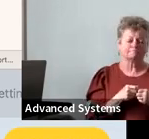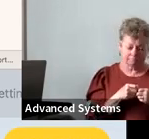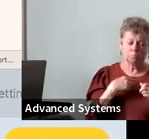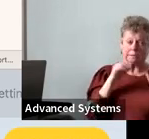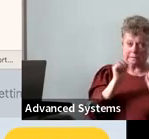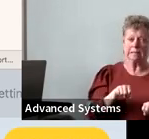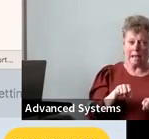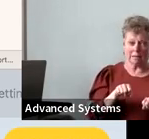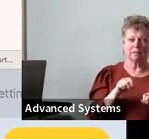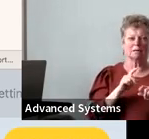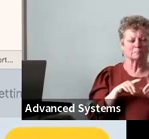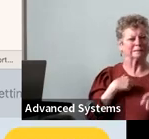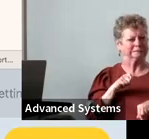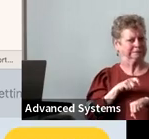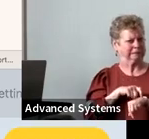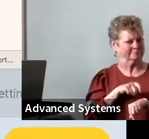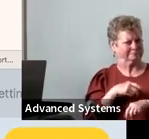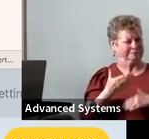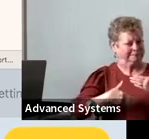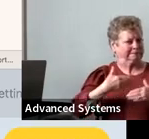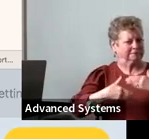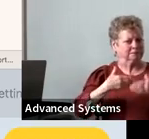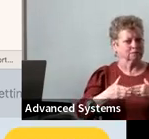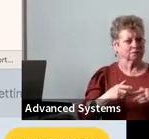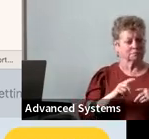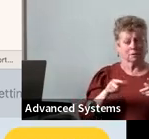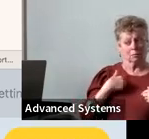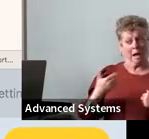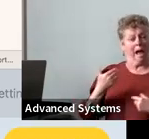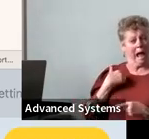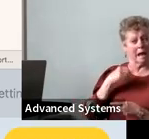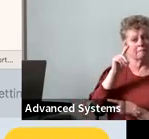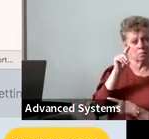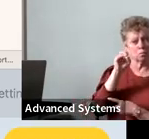It takes a little bit of time to do. But we have some fancy tools that allow us to see